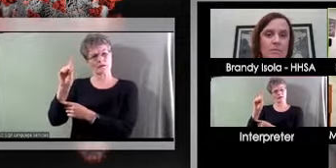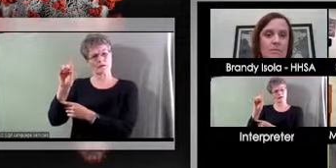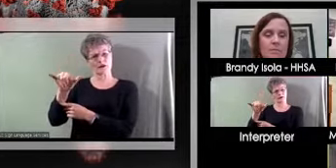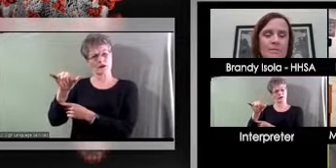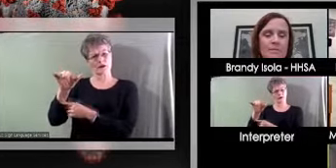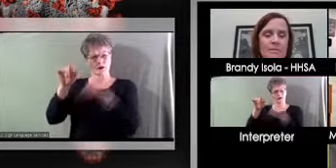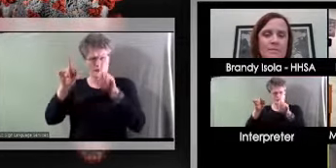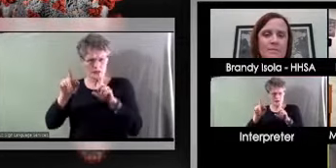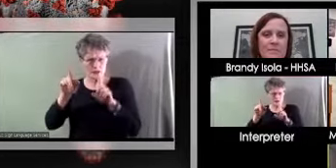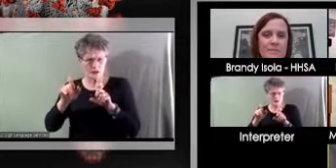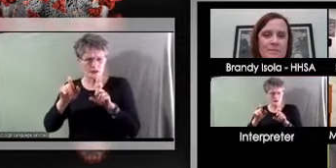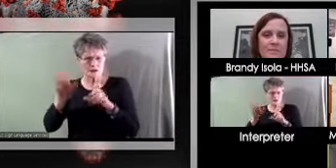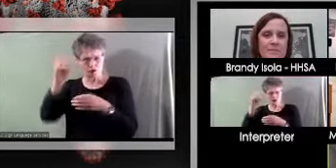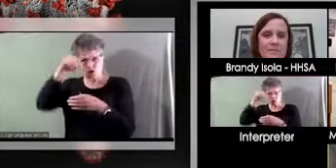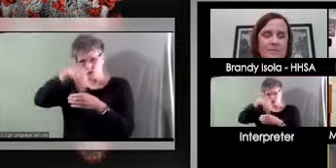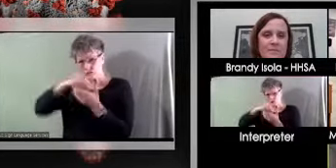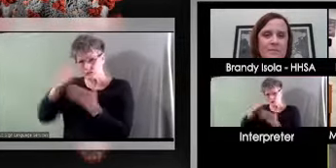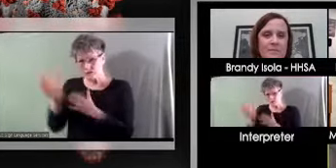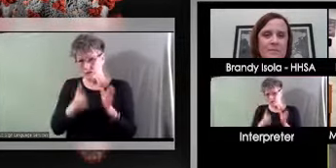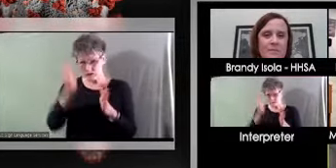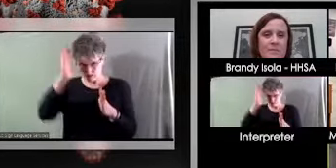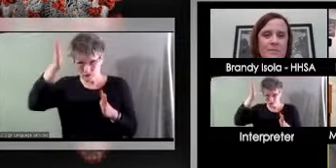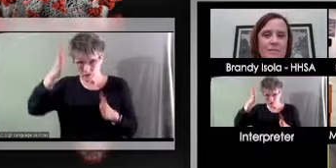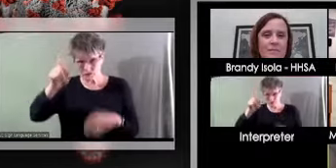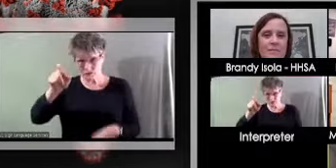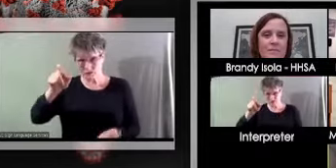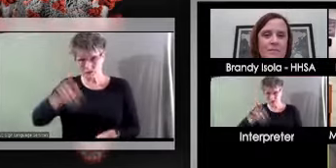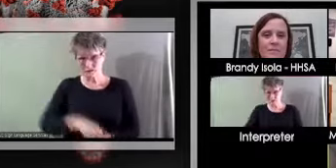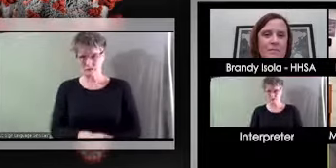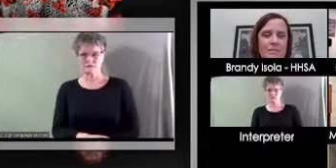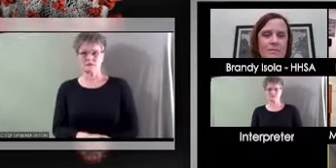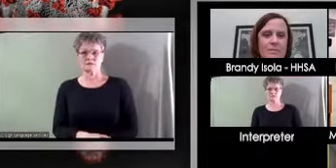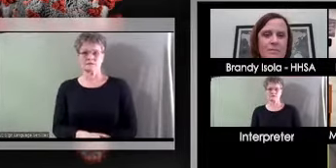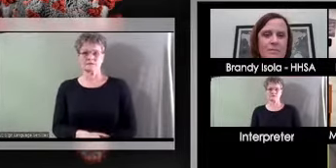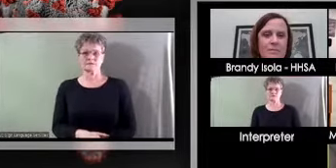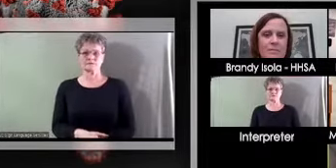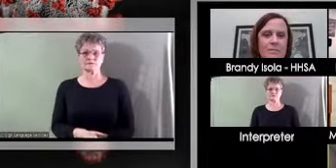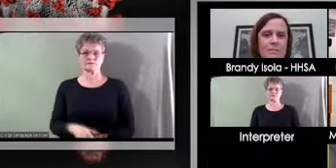So we're hoping and it's sort of there are some tests out there that are